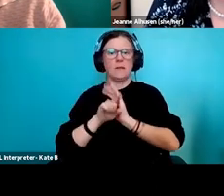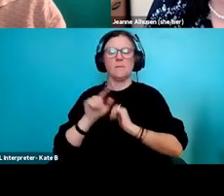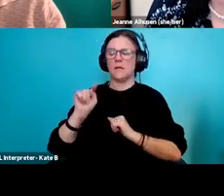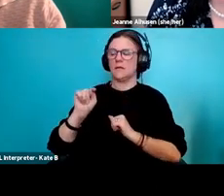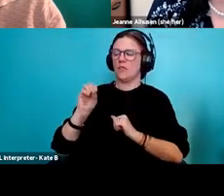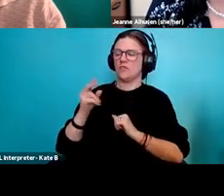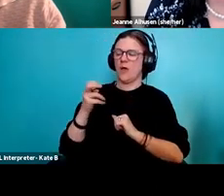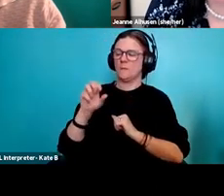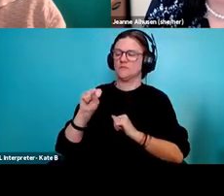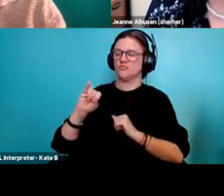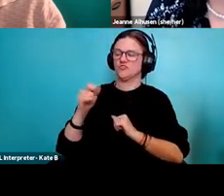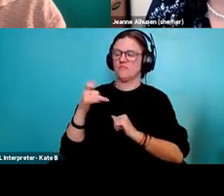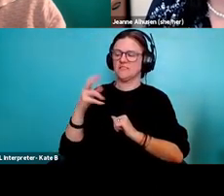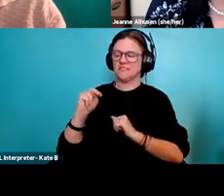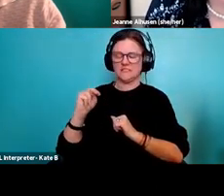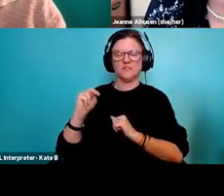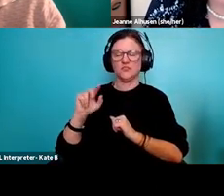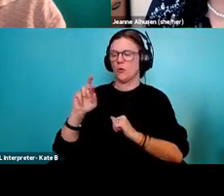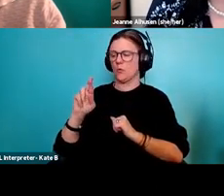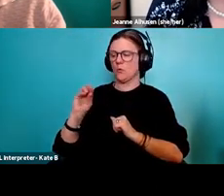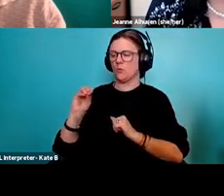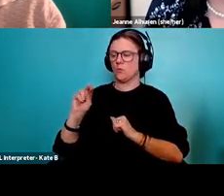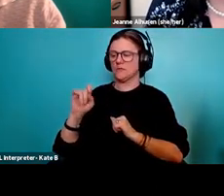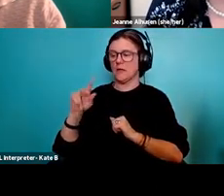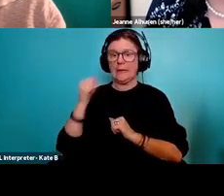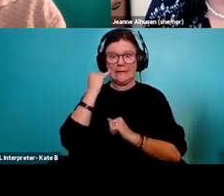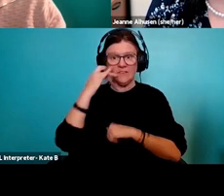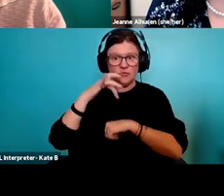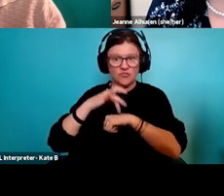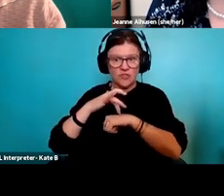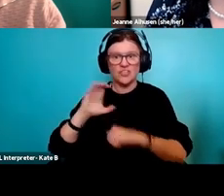rotunda. And for any of you who would like to visit Charlottesville, I hope you send